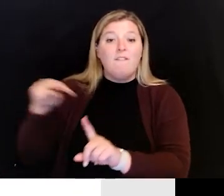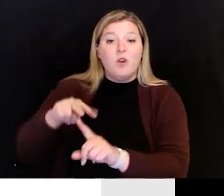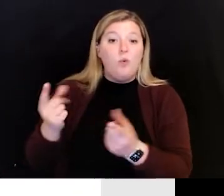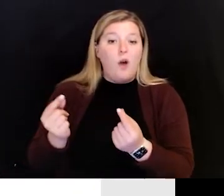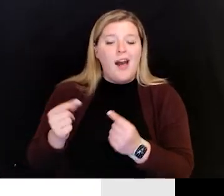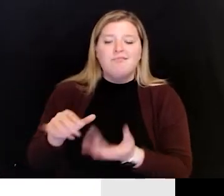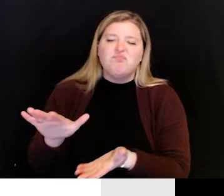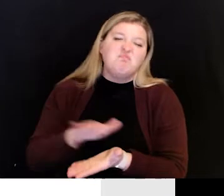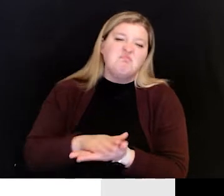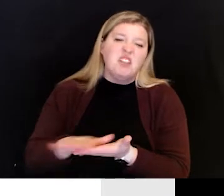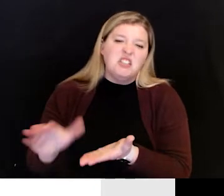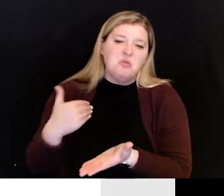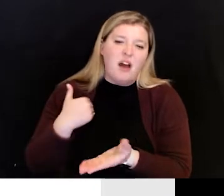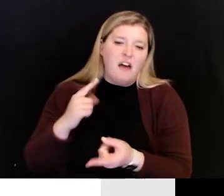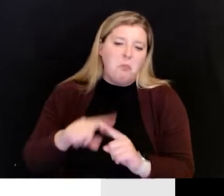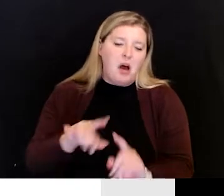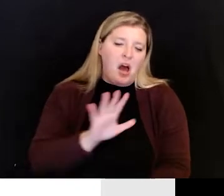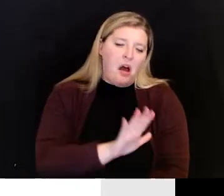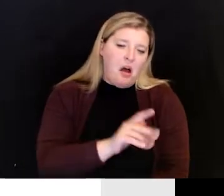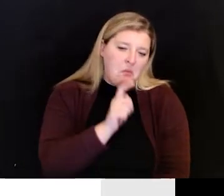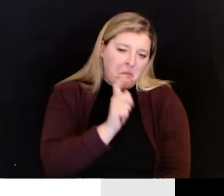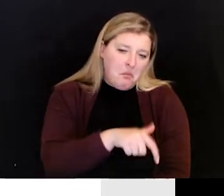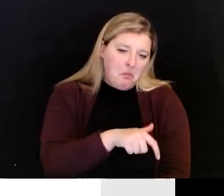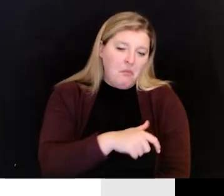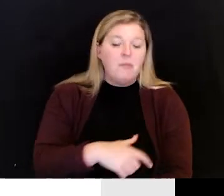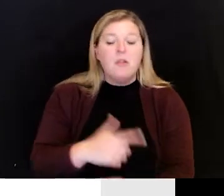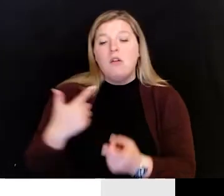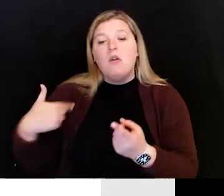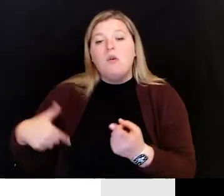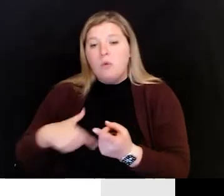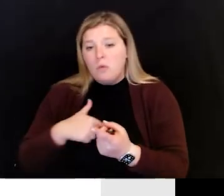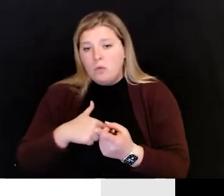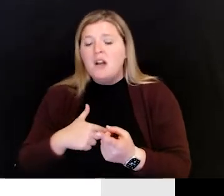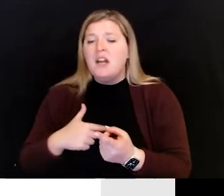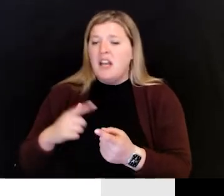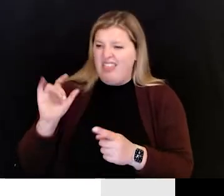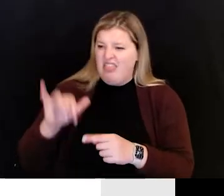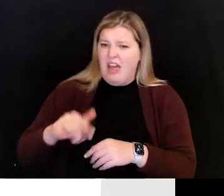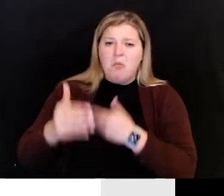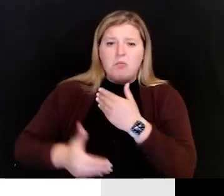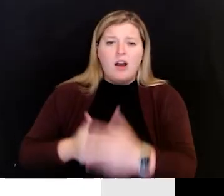We told ourselves that we were doing our best effort, and we knew about keyboard testing.